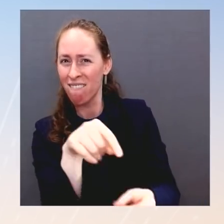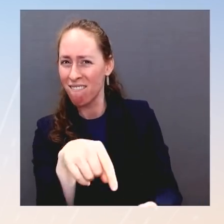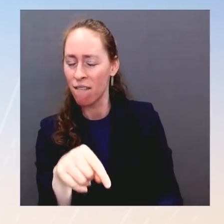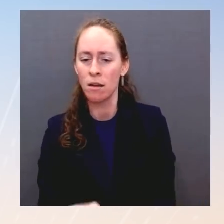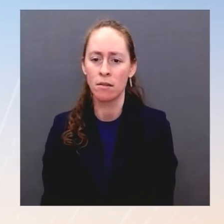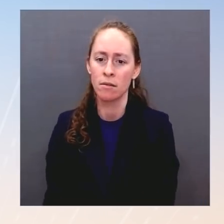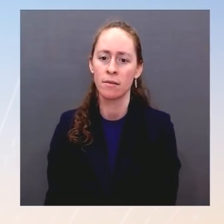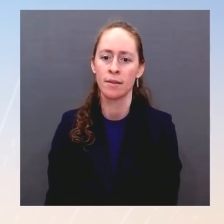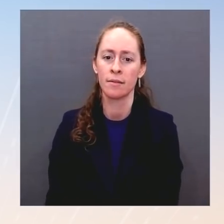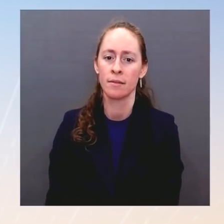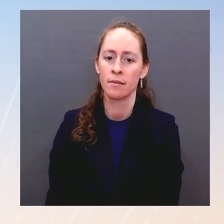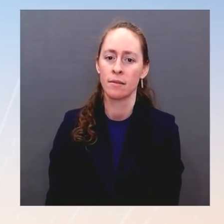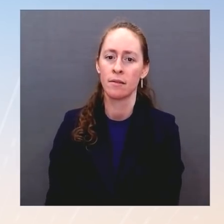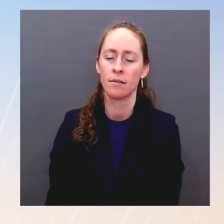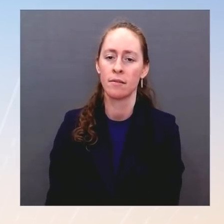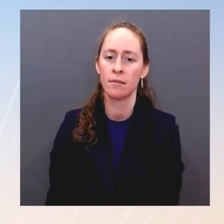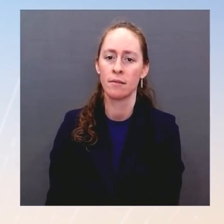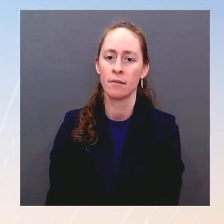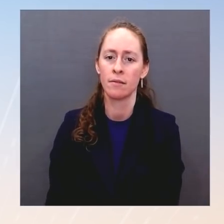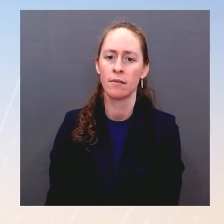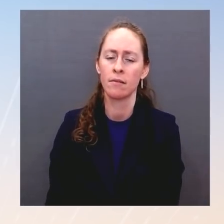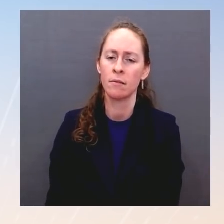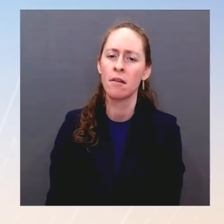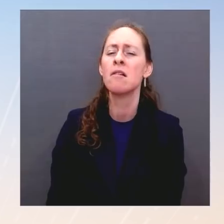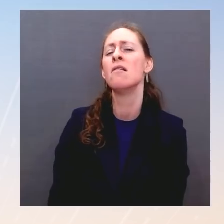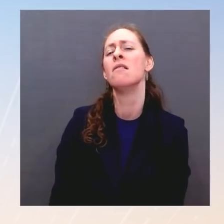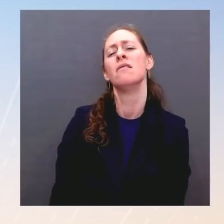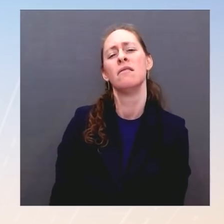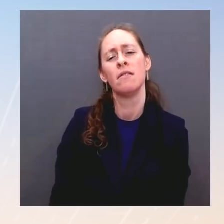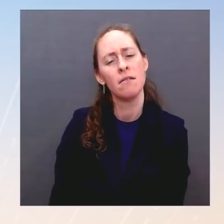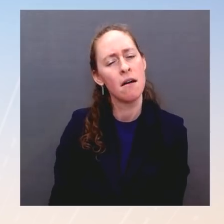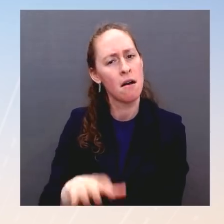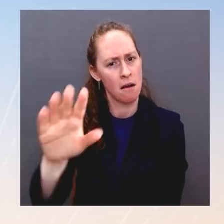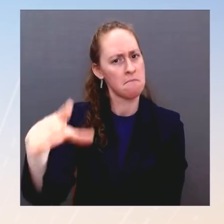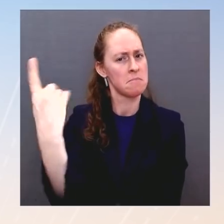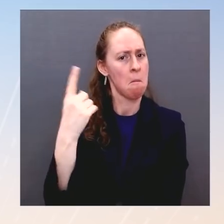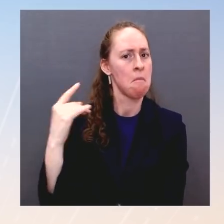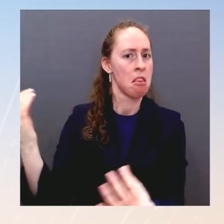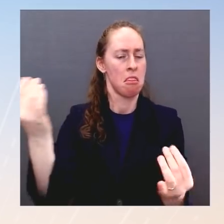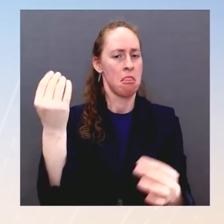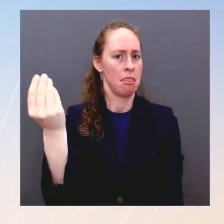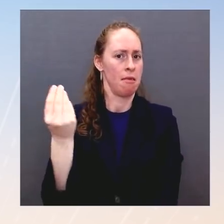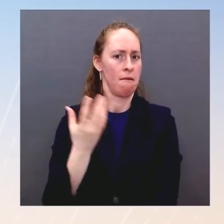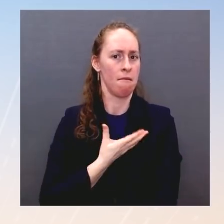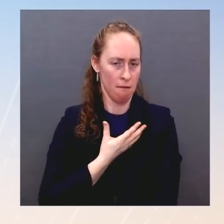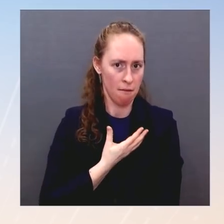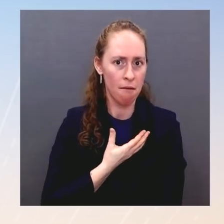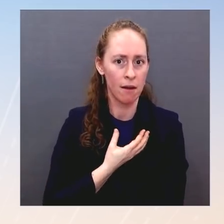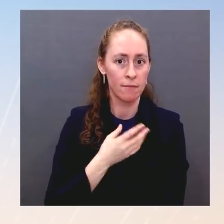from invading Ukraine and they didn't. So, what have you guys done throughout